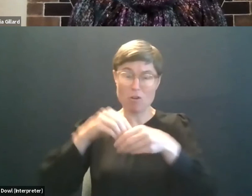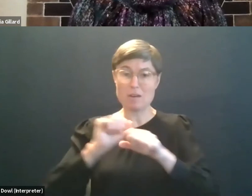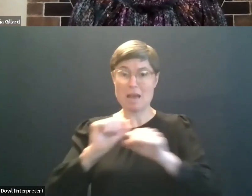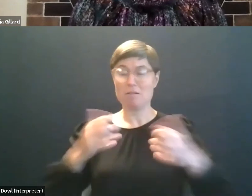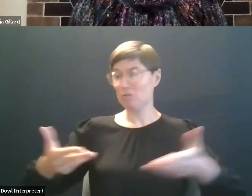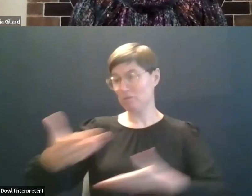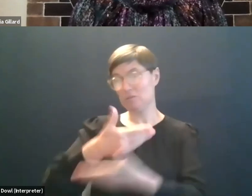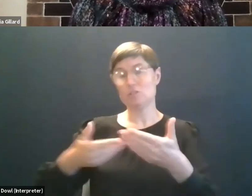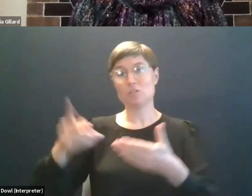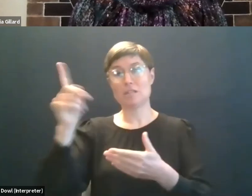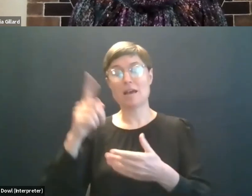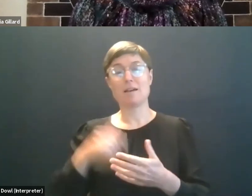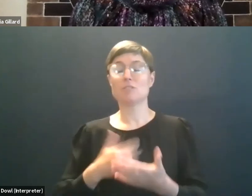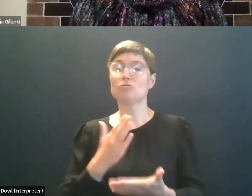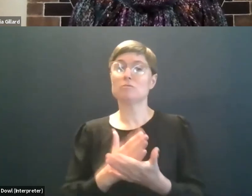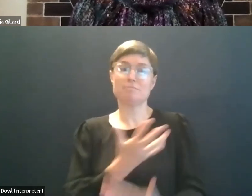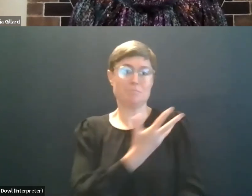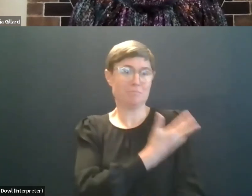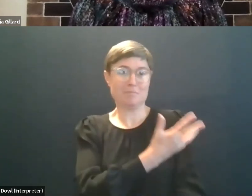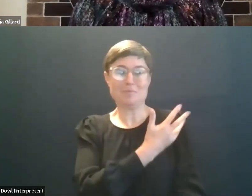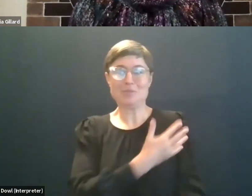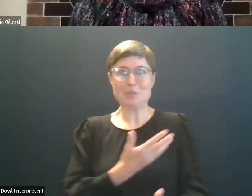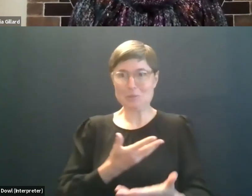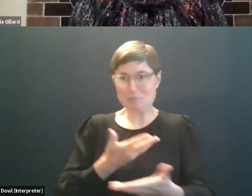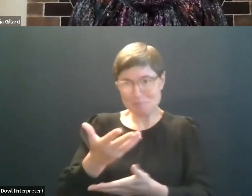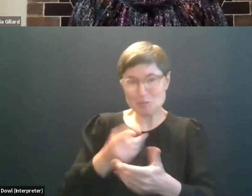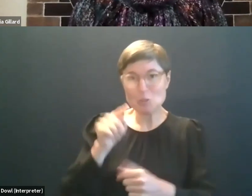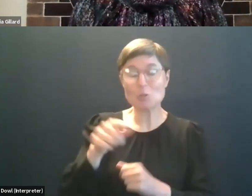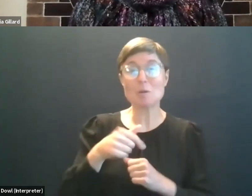It's been a privilege to speak to you. I think when I saw you become the Prime Minister back